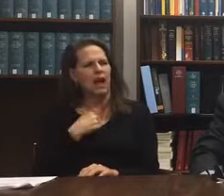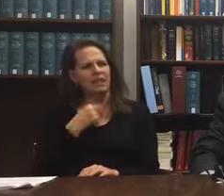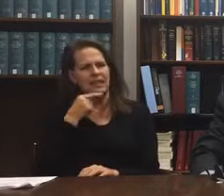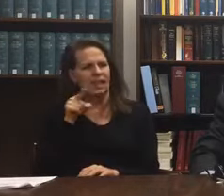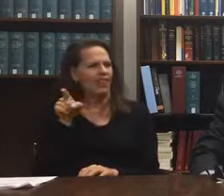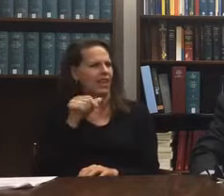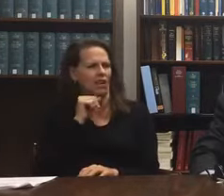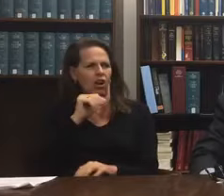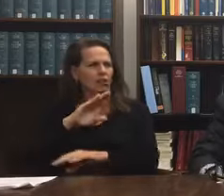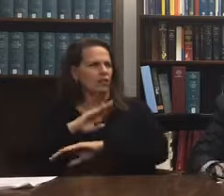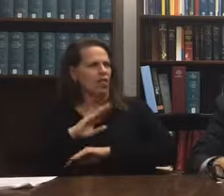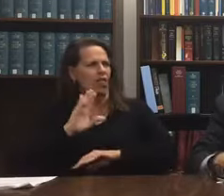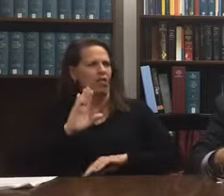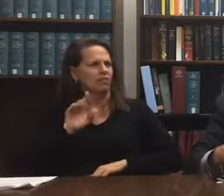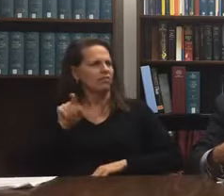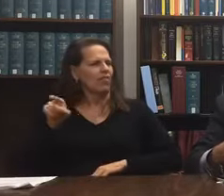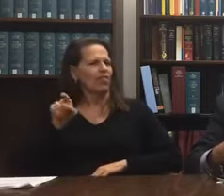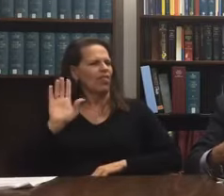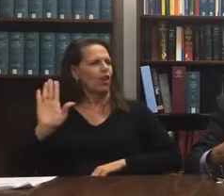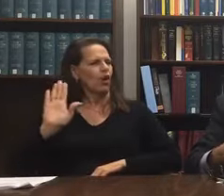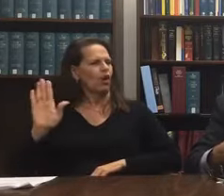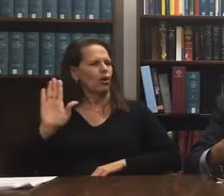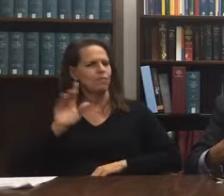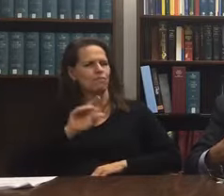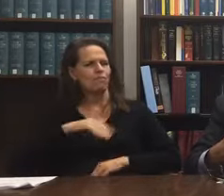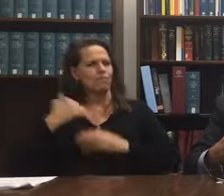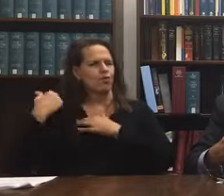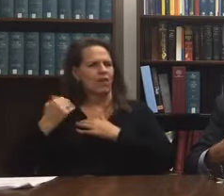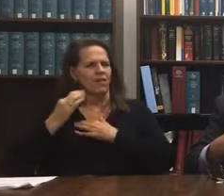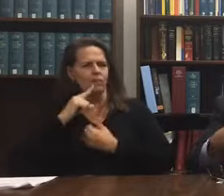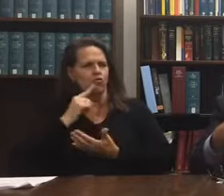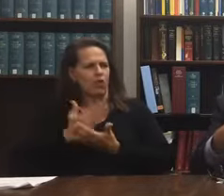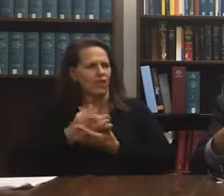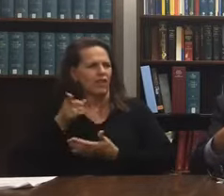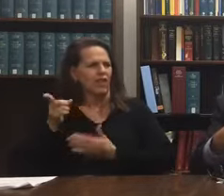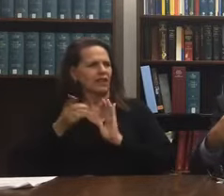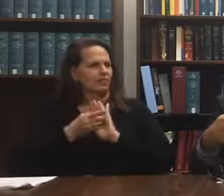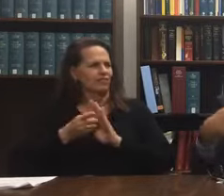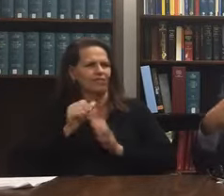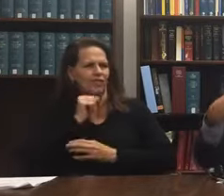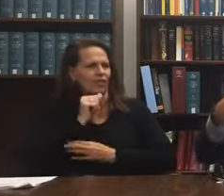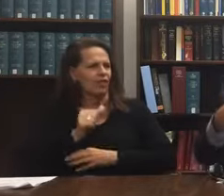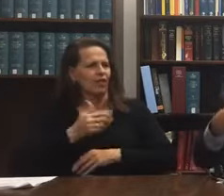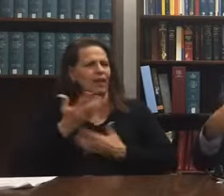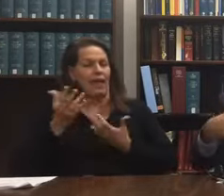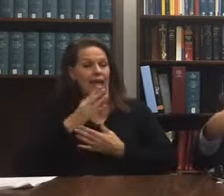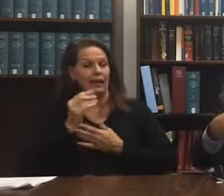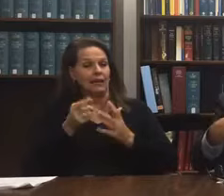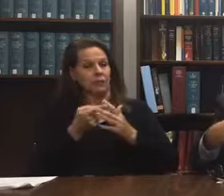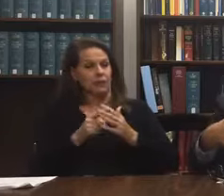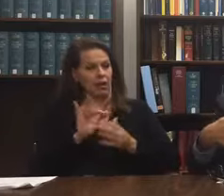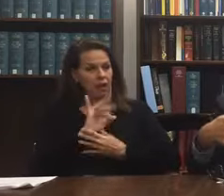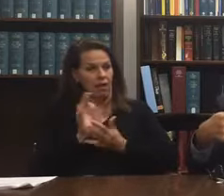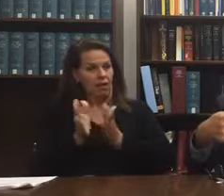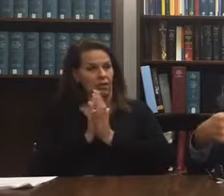proof they haven't demonstrated that through the evidence that their decision was correct or even in the beginning if I do ask them questions I'll make sure